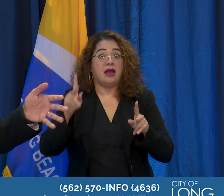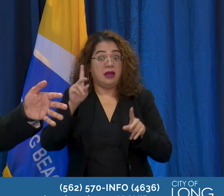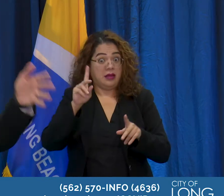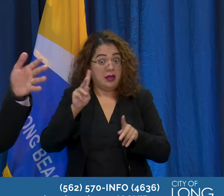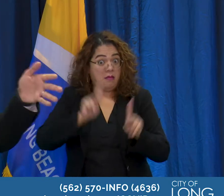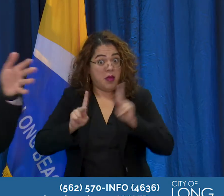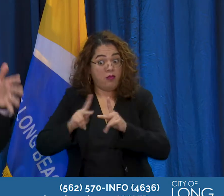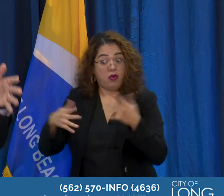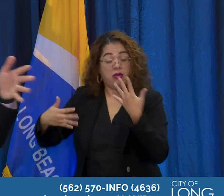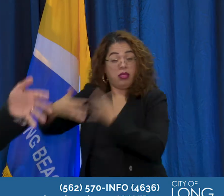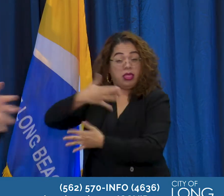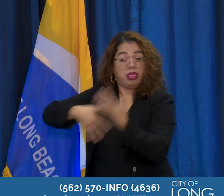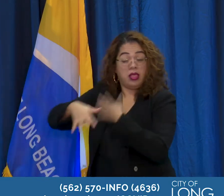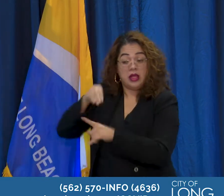Day and if we did have a spike.